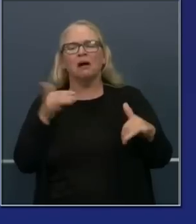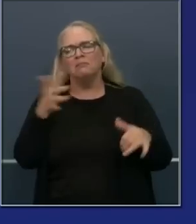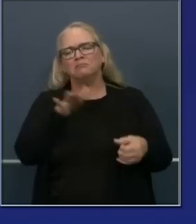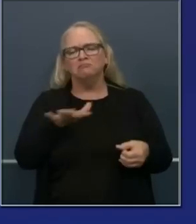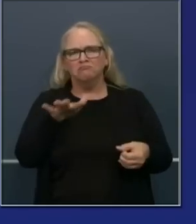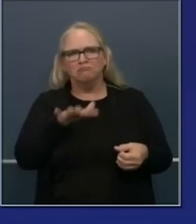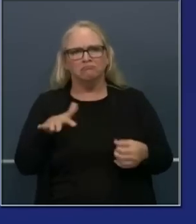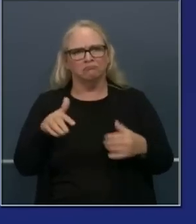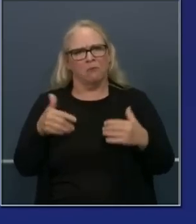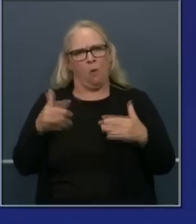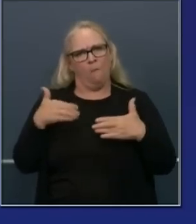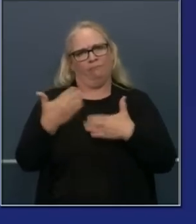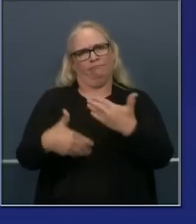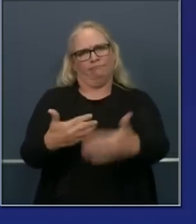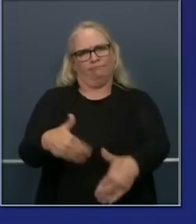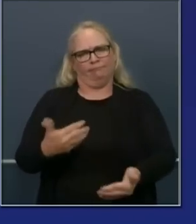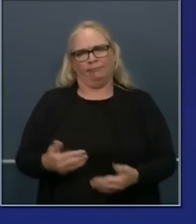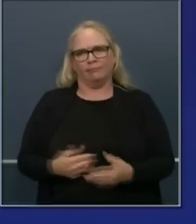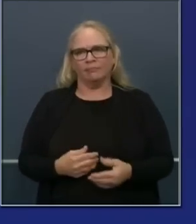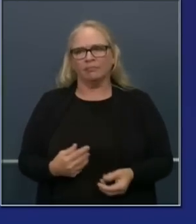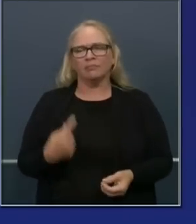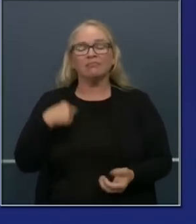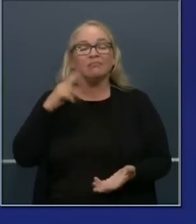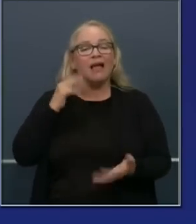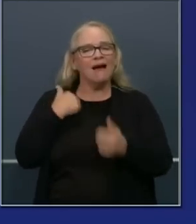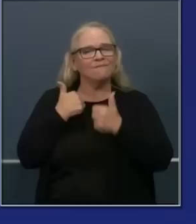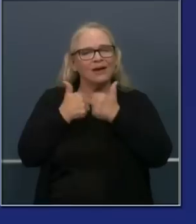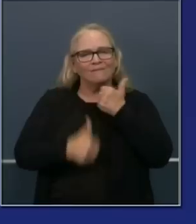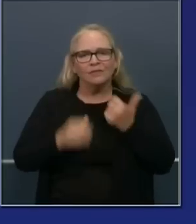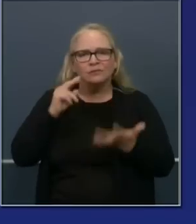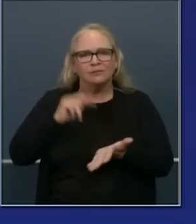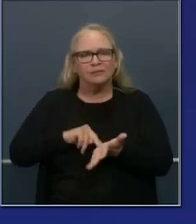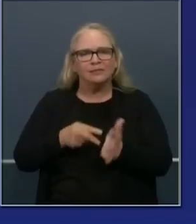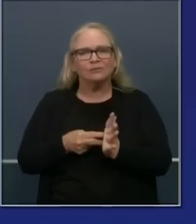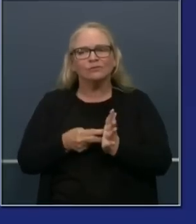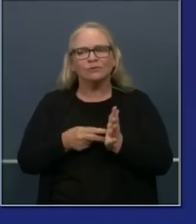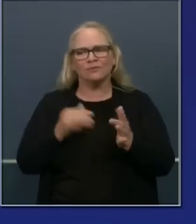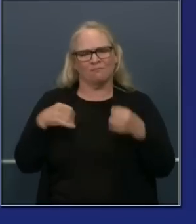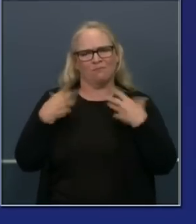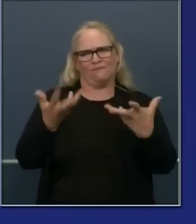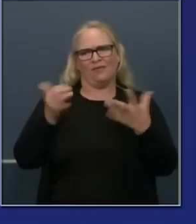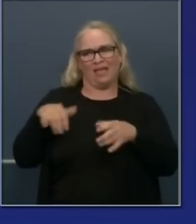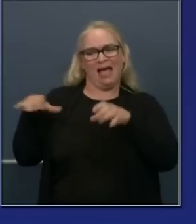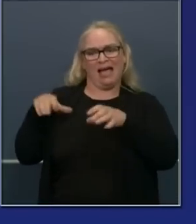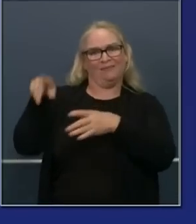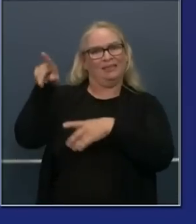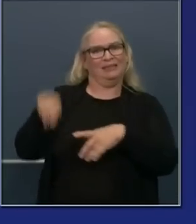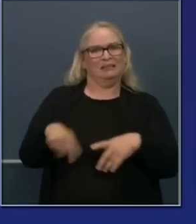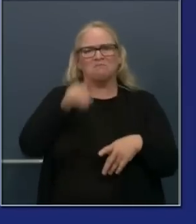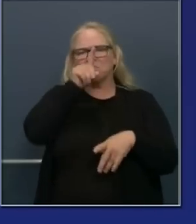PROVIDE EVEN MORE, WE'LL GET A GOOD FEEDBACK THAT I ANTICIPATE THROUGH THE NEW GUIDELINES WE PUT UP.